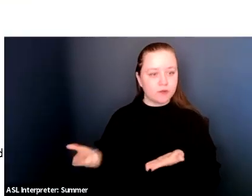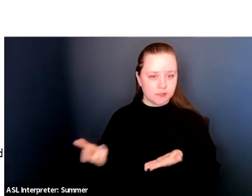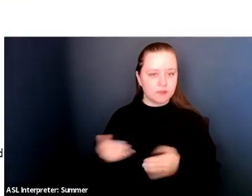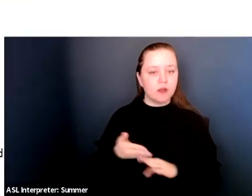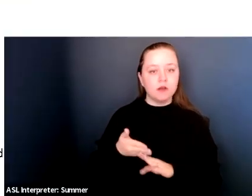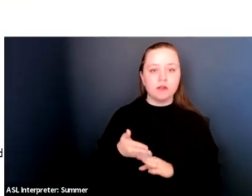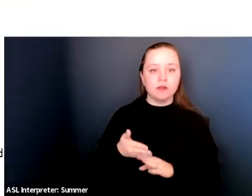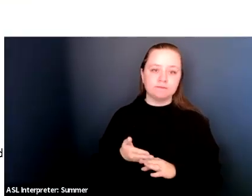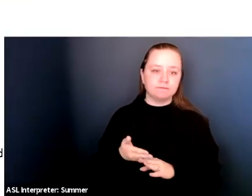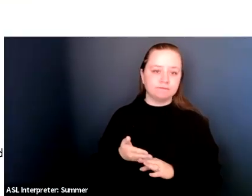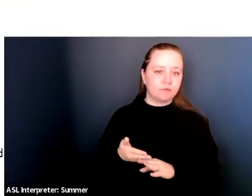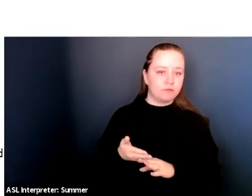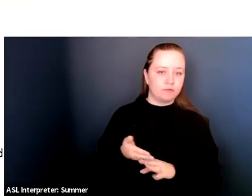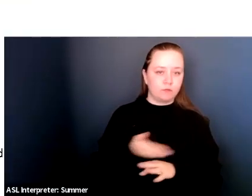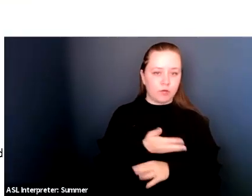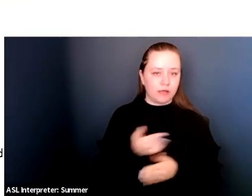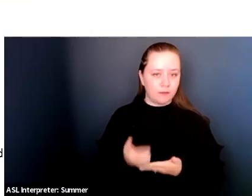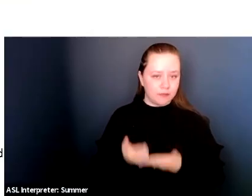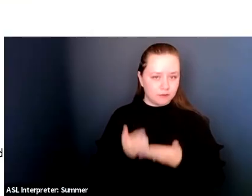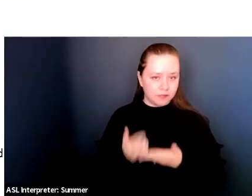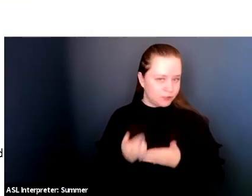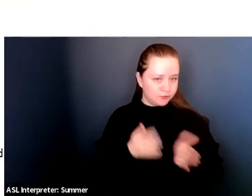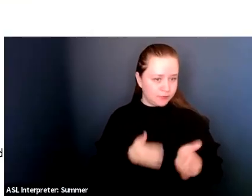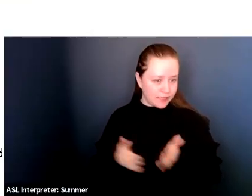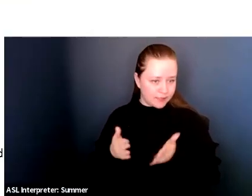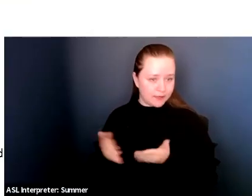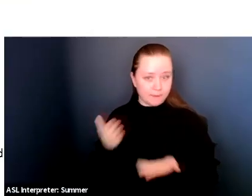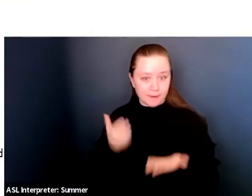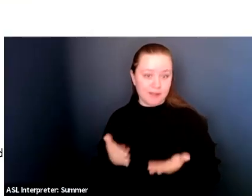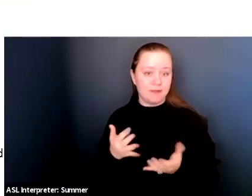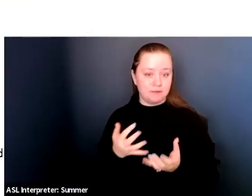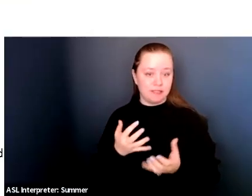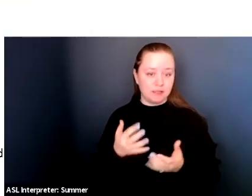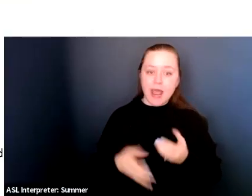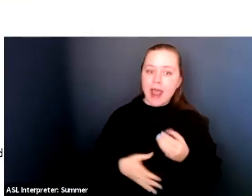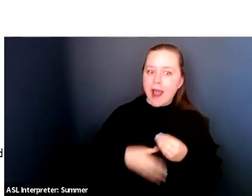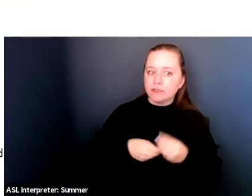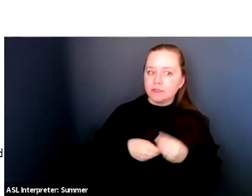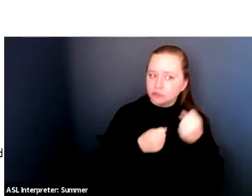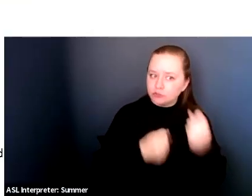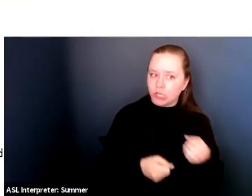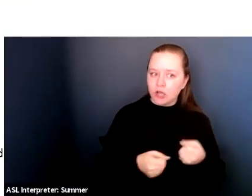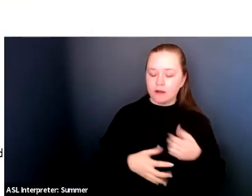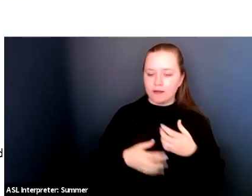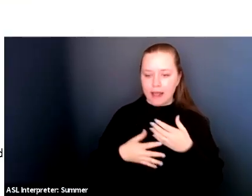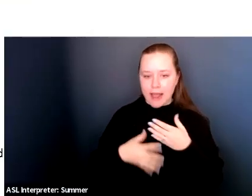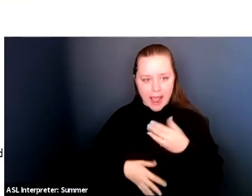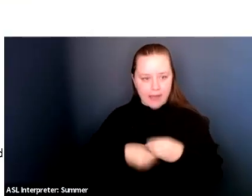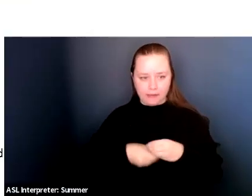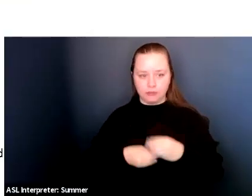Maybe even getting extra healthy, extra strong, extra flexible before pregnancy is a great idea